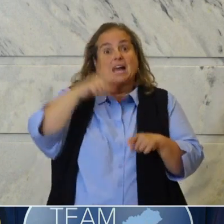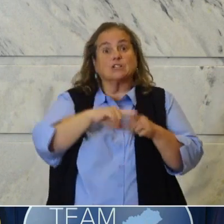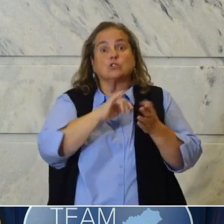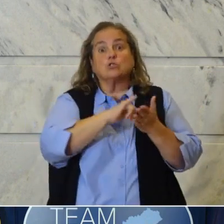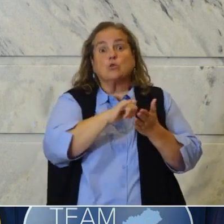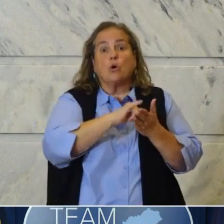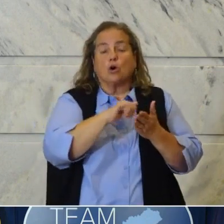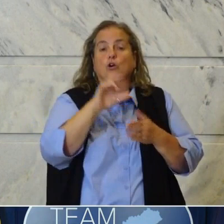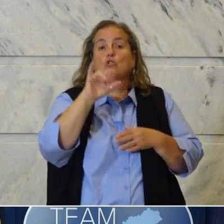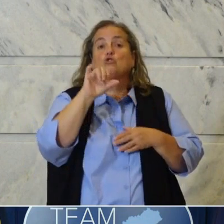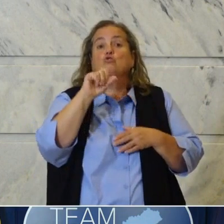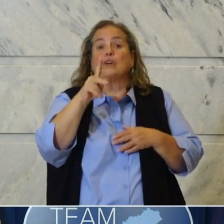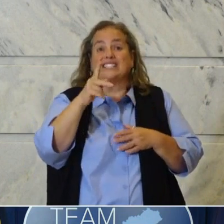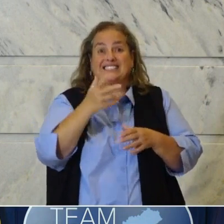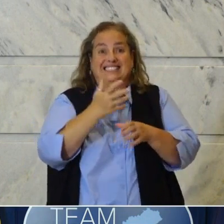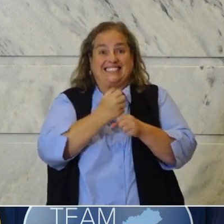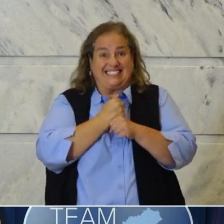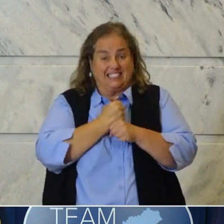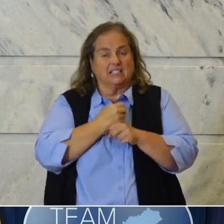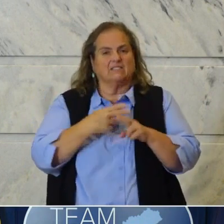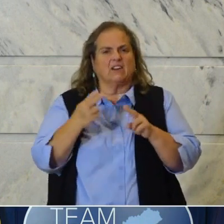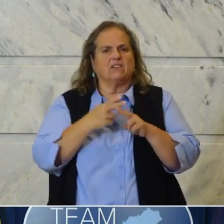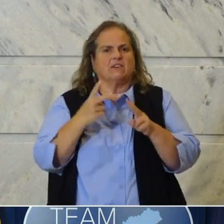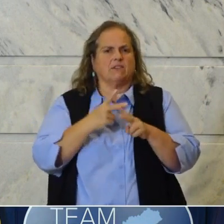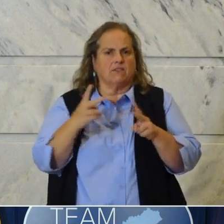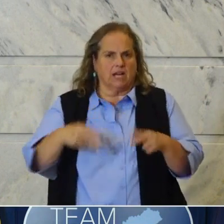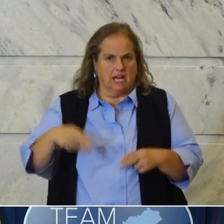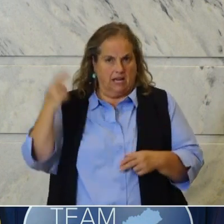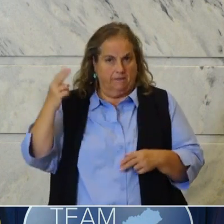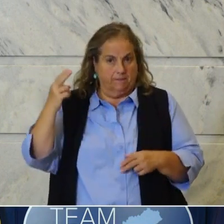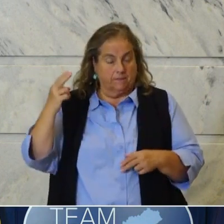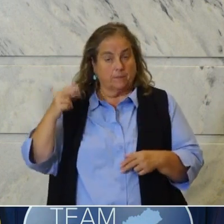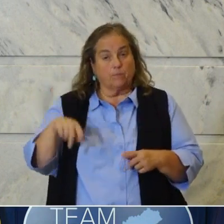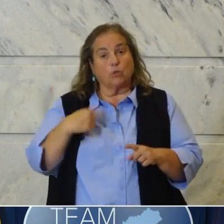of getting infected is really, really, really high. When you have a disease